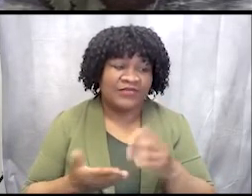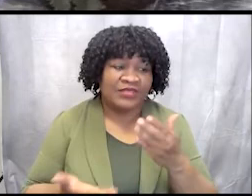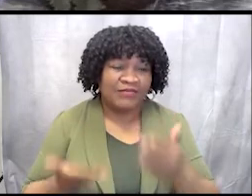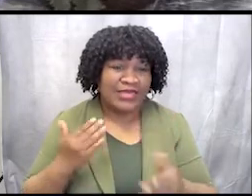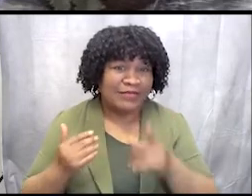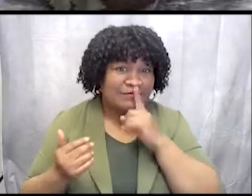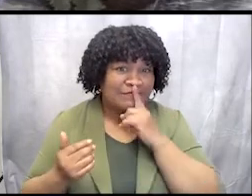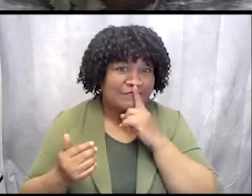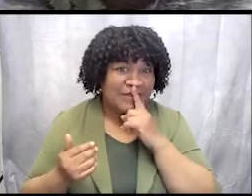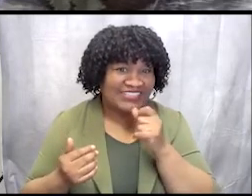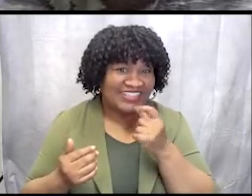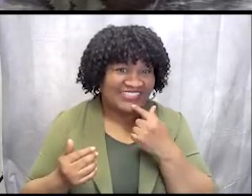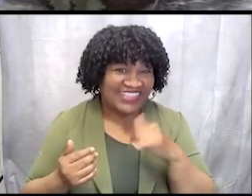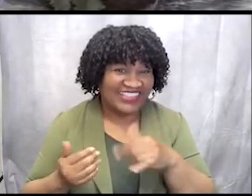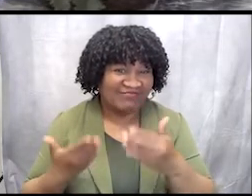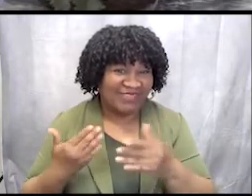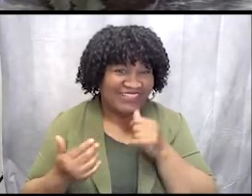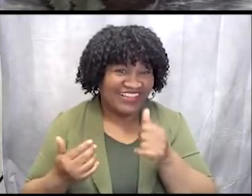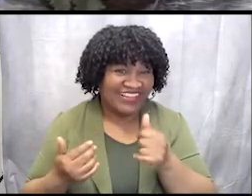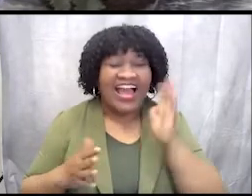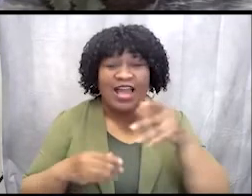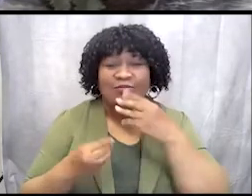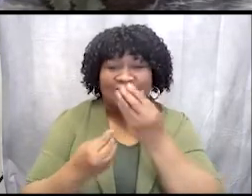Maybe I shouldn't telegraph this, but I will.